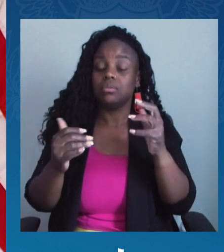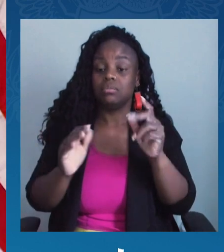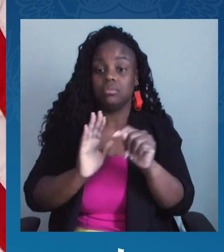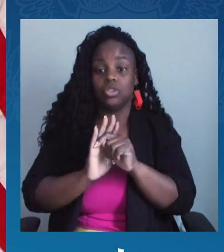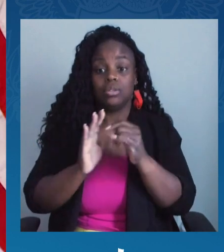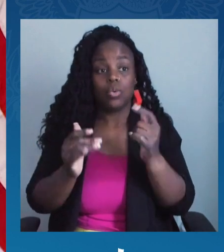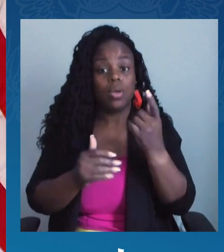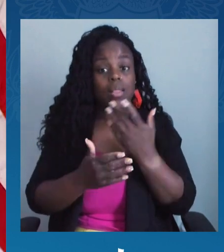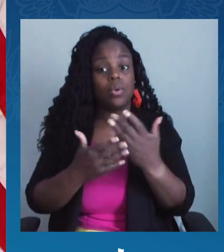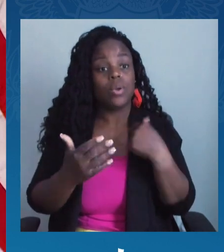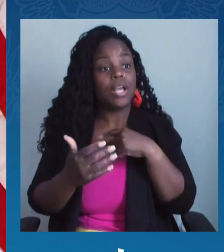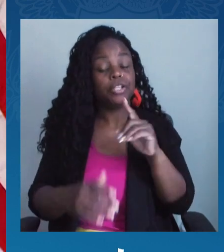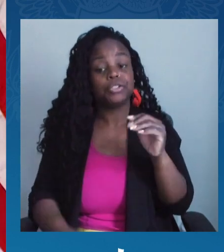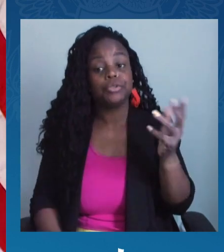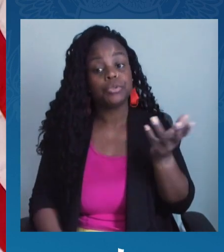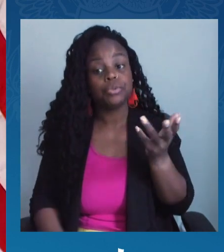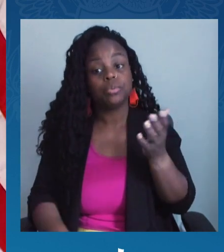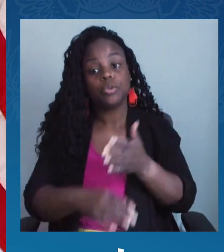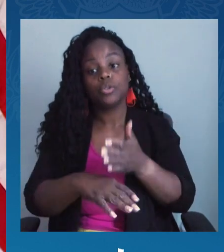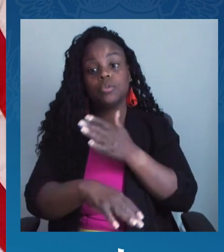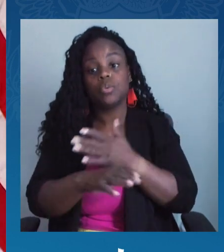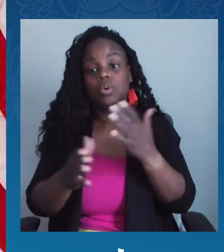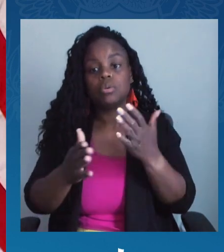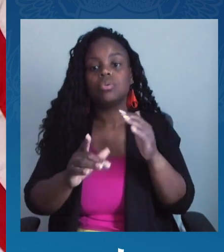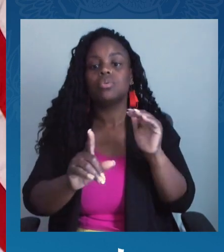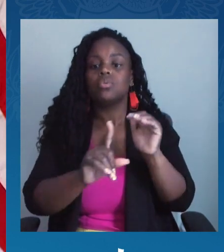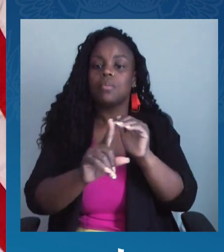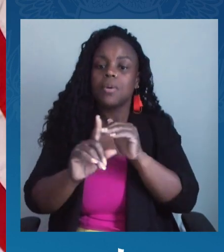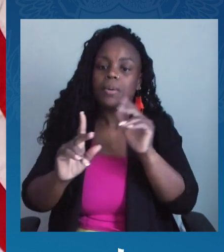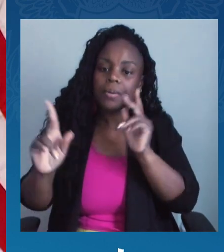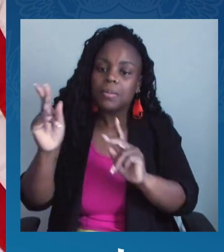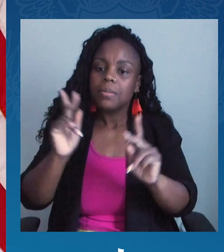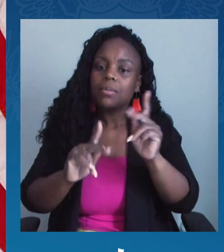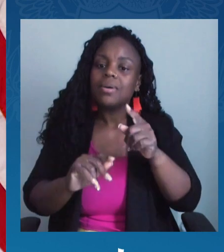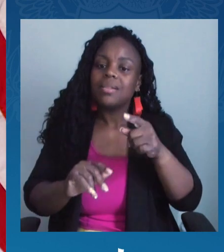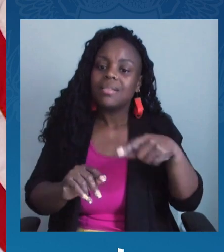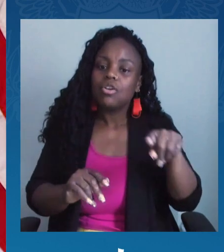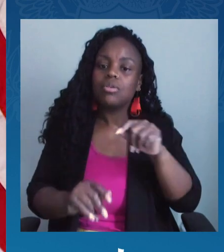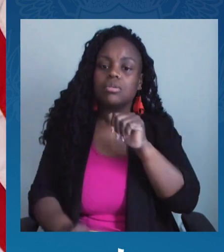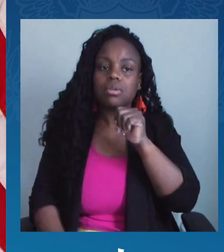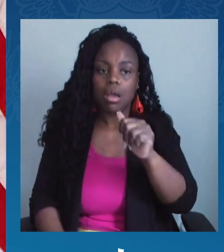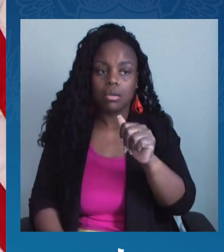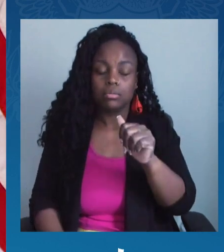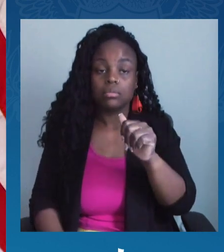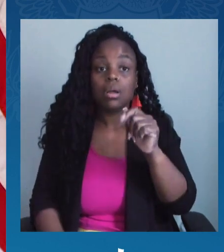is to remind people they are not alone. And that's about building community,